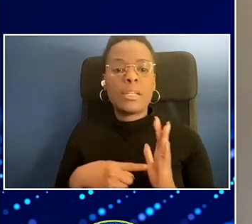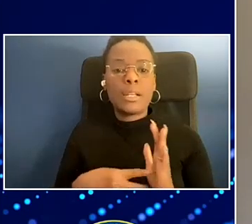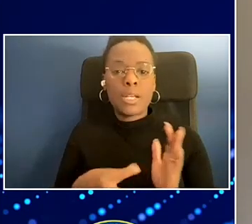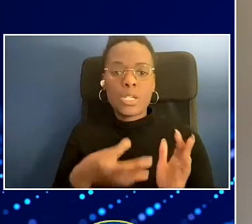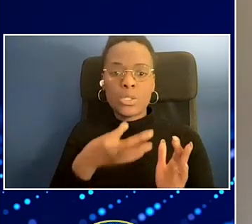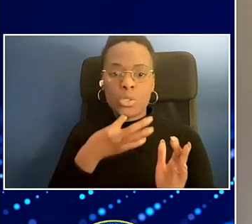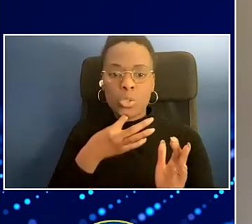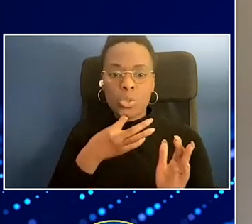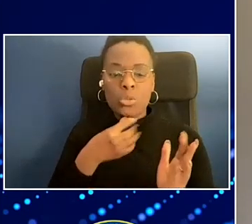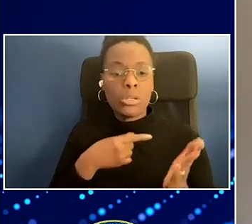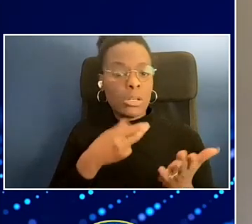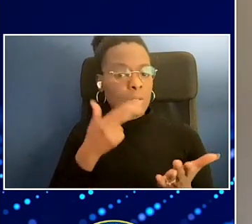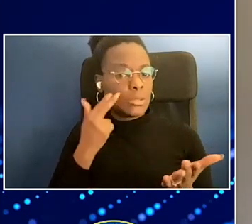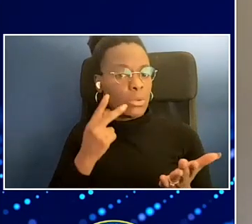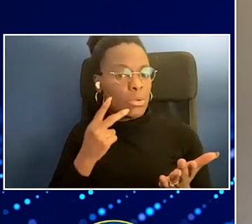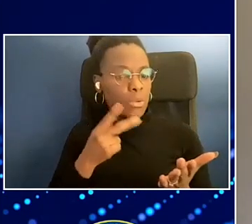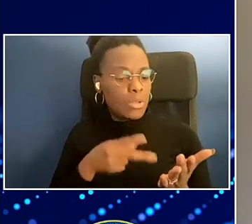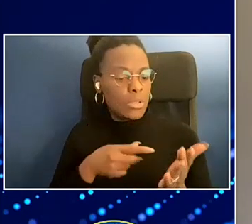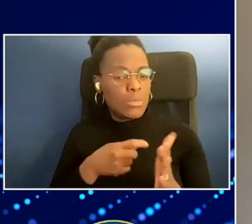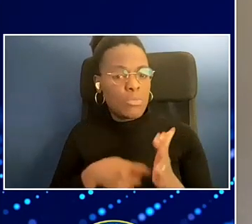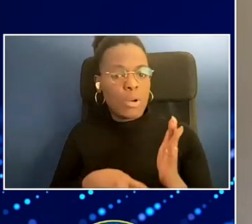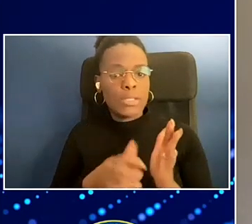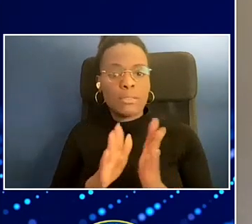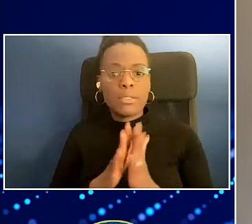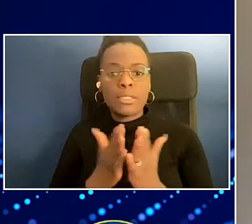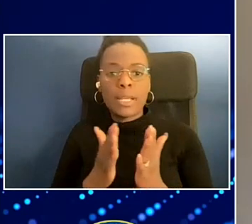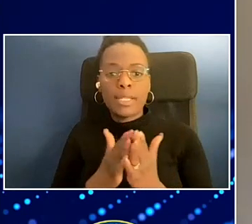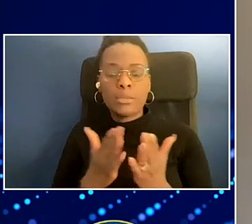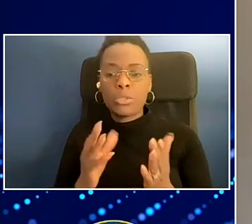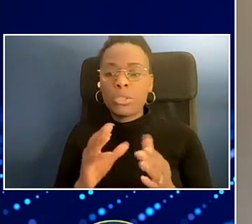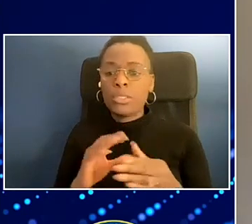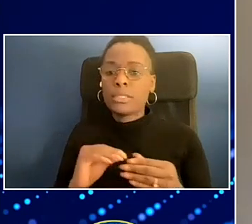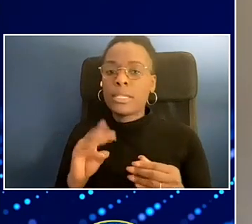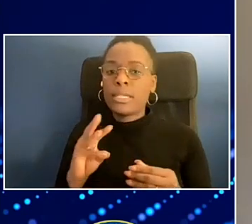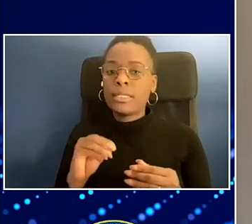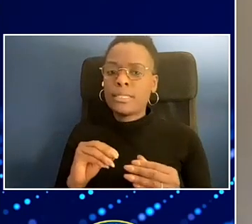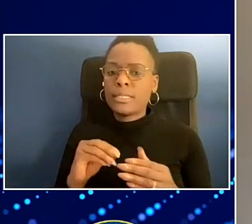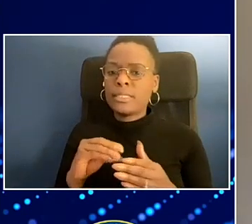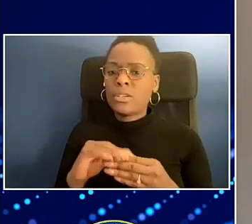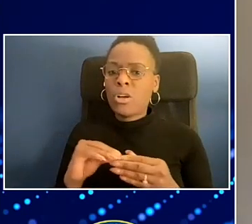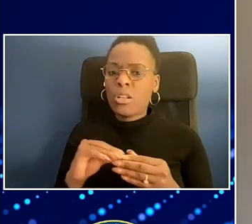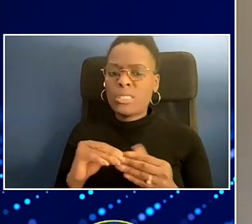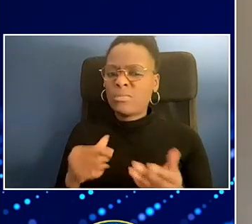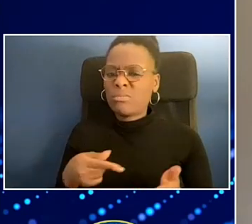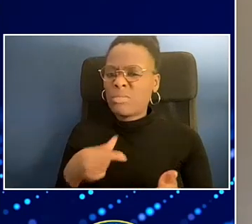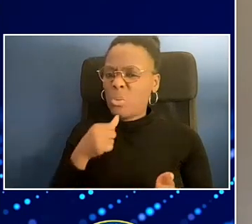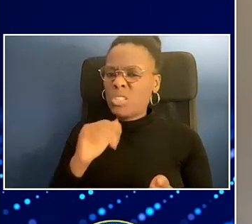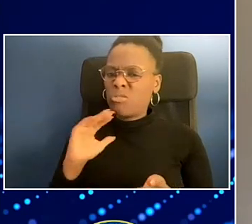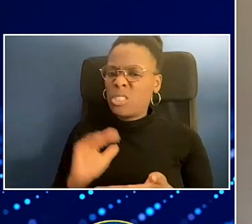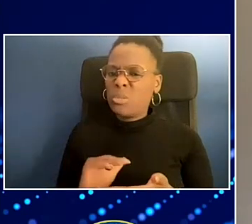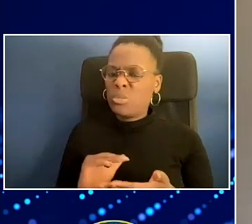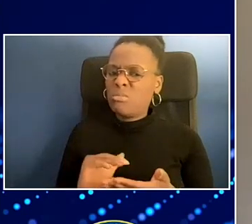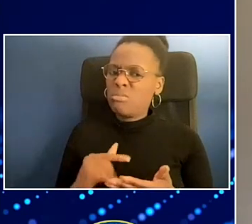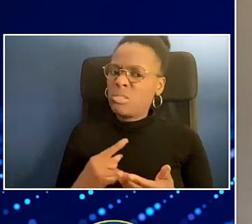Immediately, I thought that $60 didn't seem like a very significantly reduced price, and was disappointed that I would have to pay that in addition to my tuition